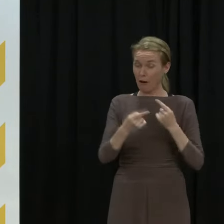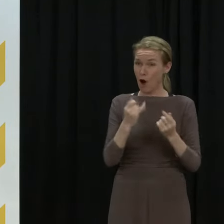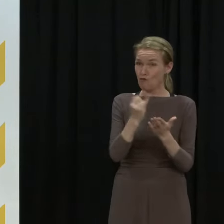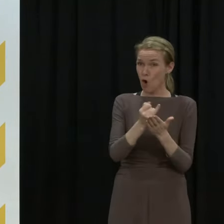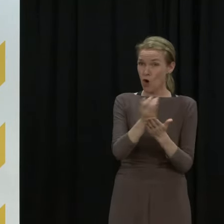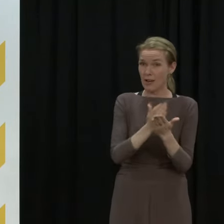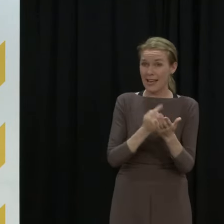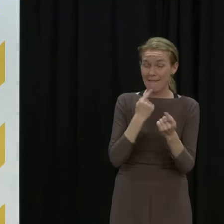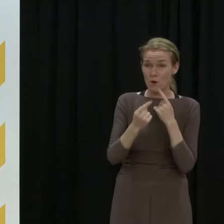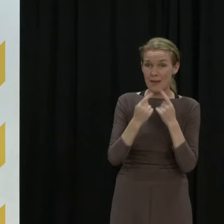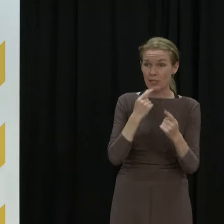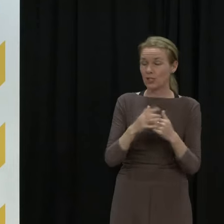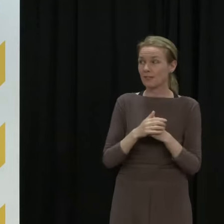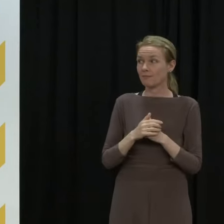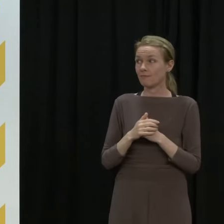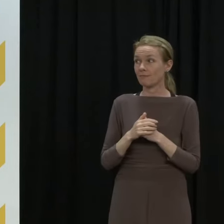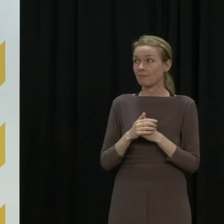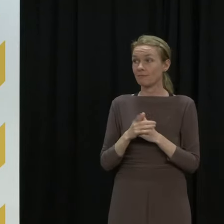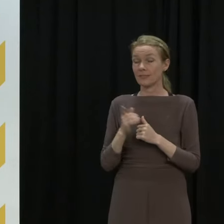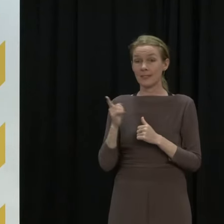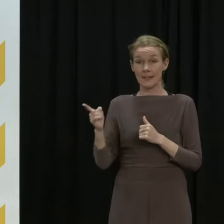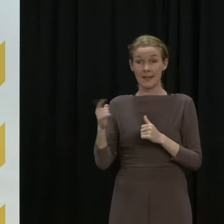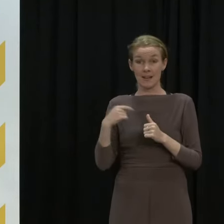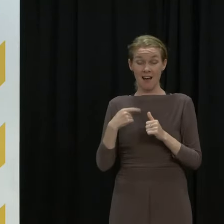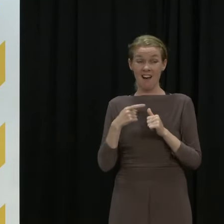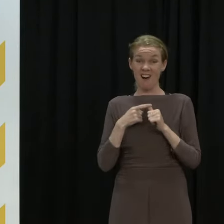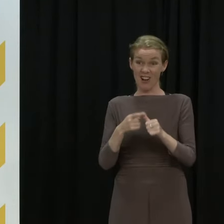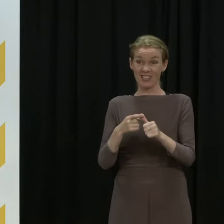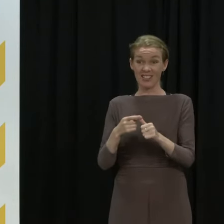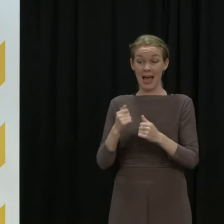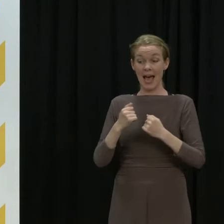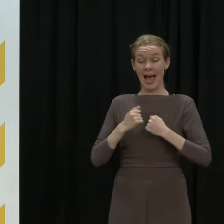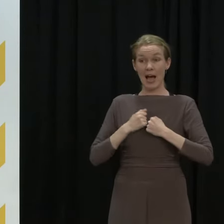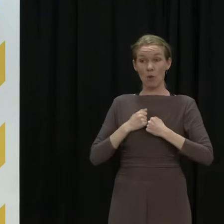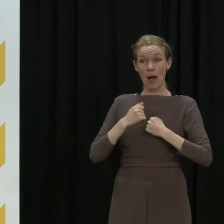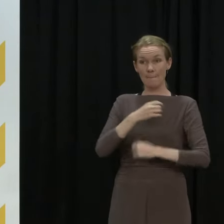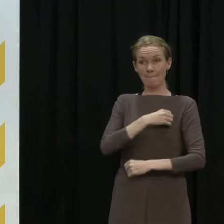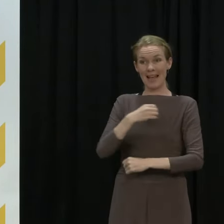stood down from the medical Council?